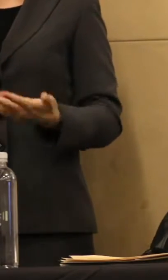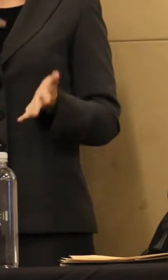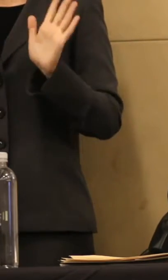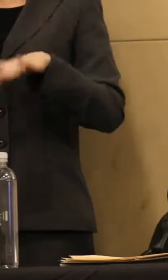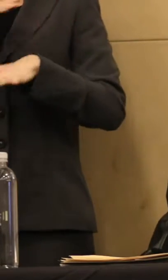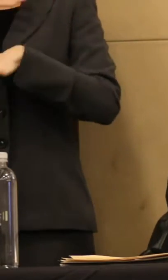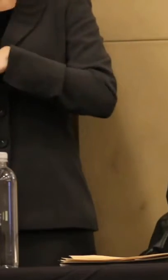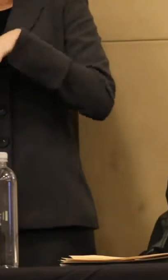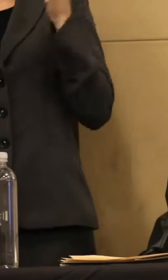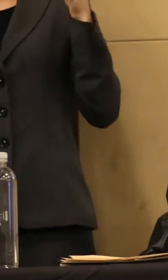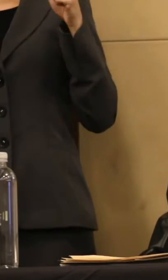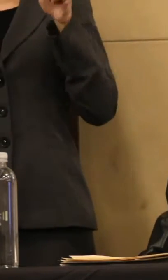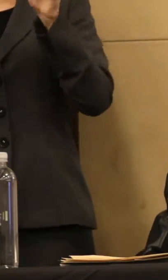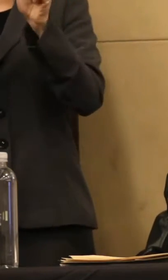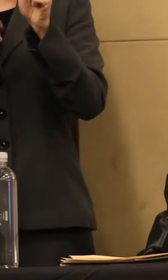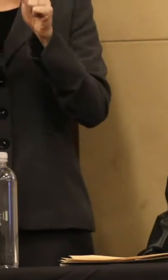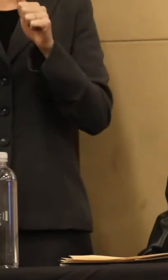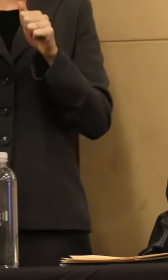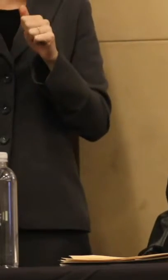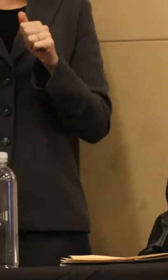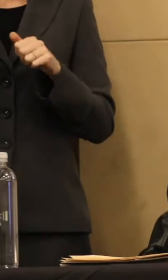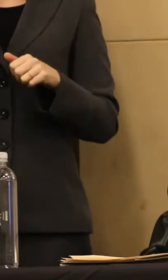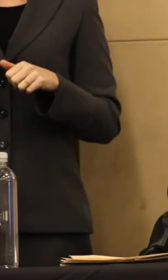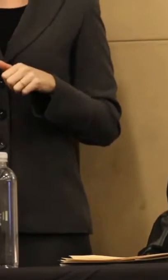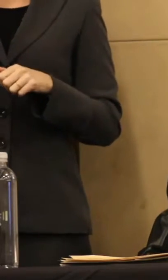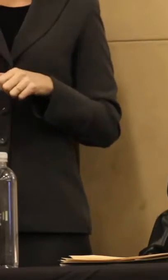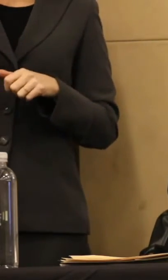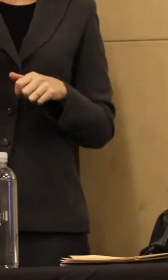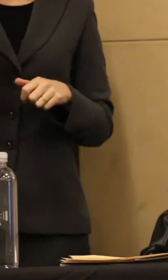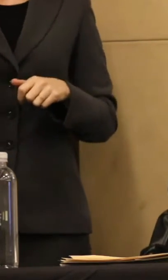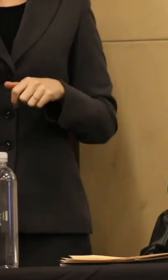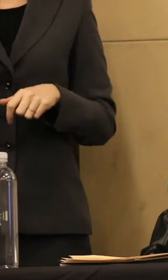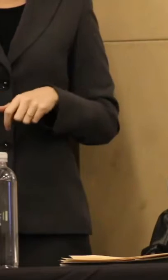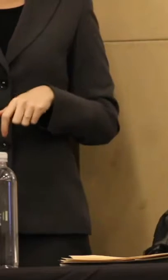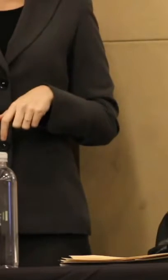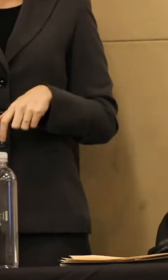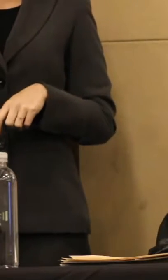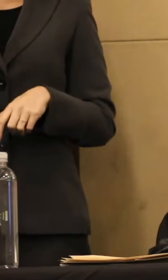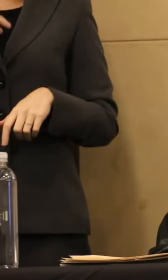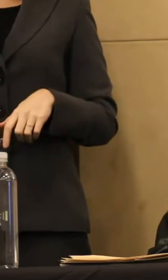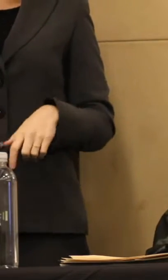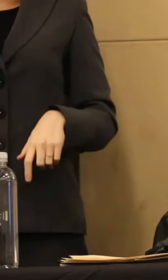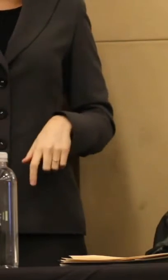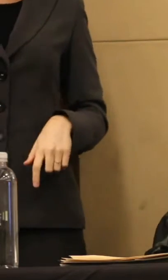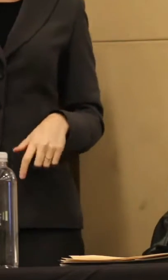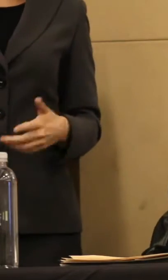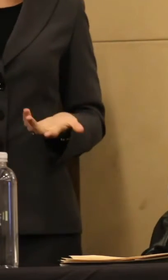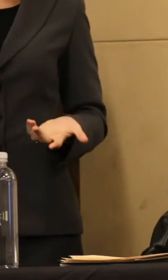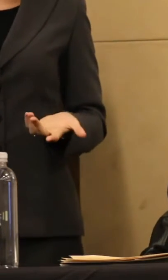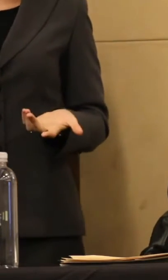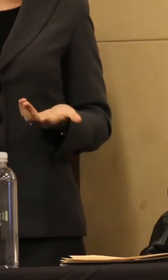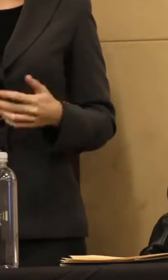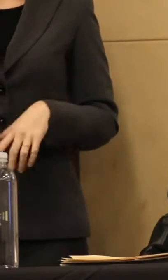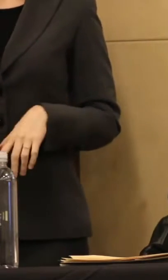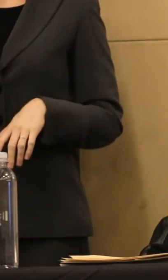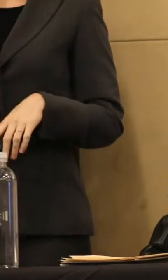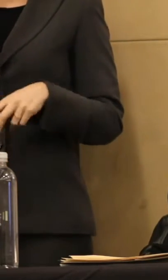I just want them to tell me where they're going and I'll hookup with them later. It's really tough.